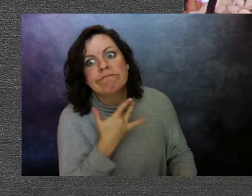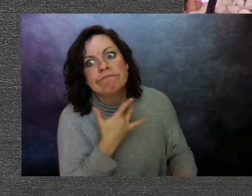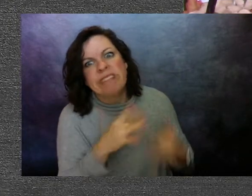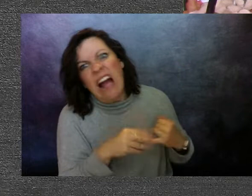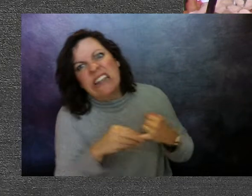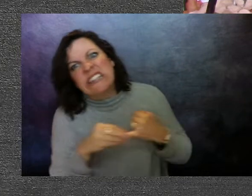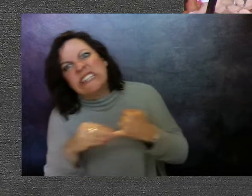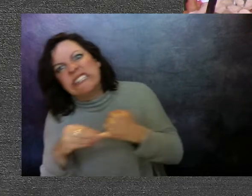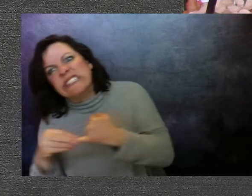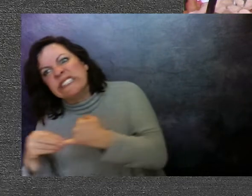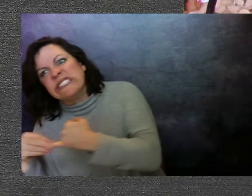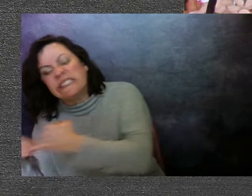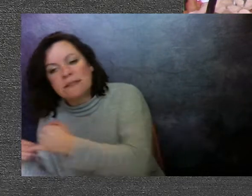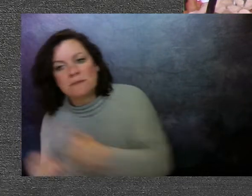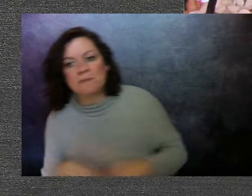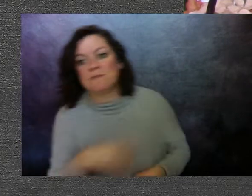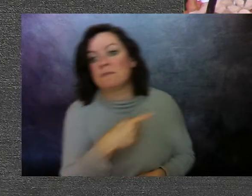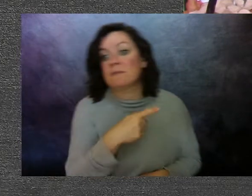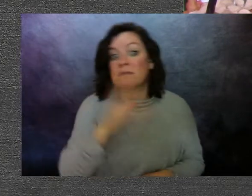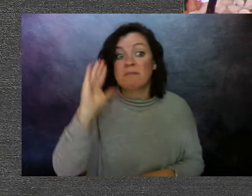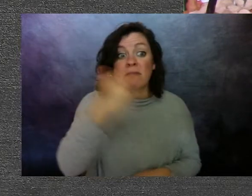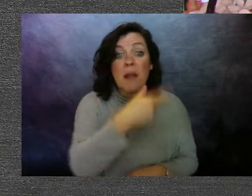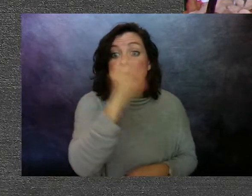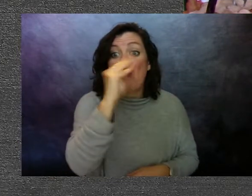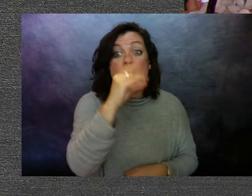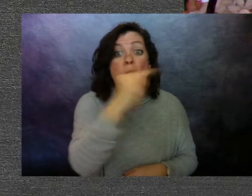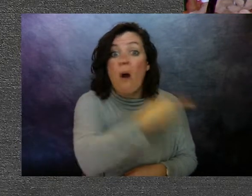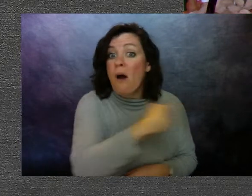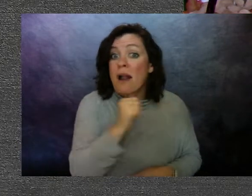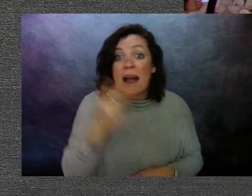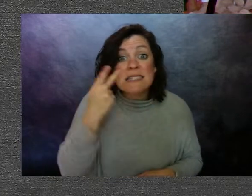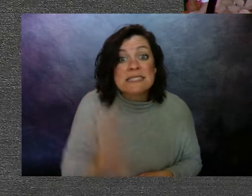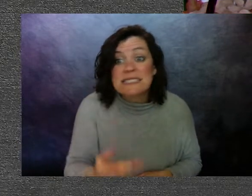Suddenly, a boy grabbed the object and I guess he didn't see Clifford.